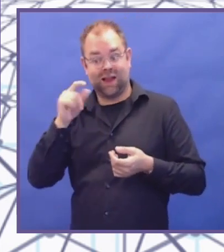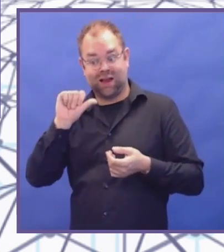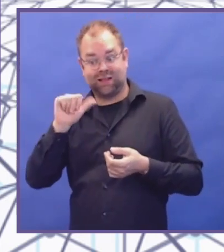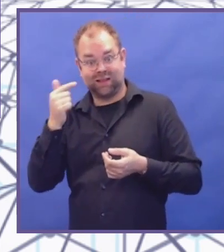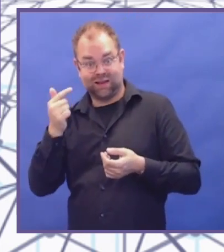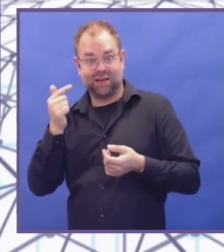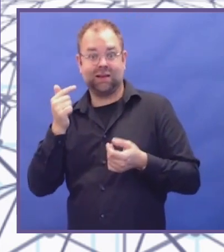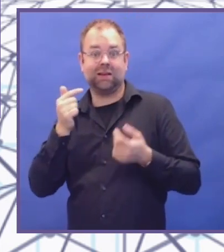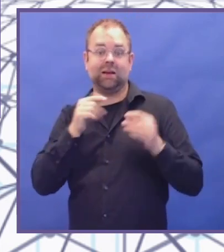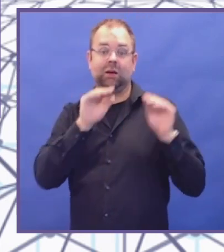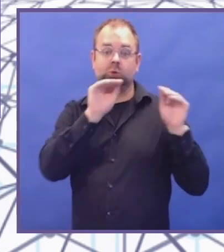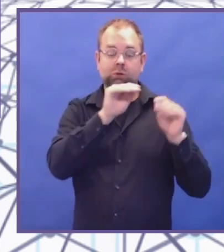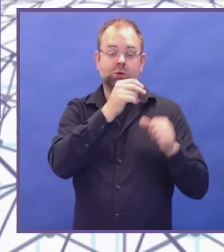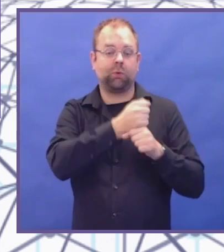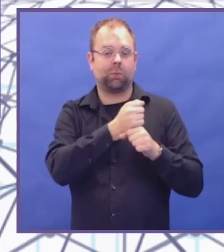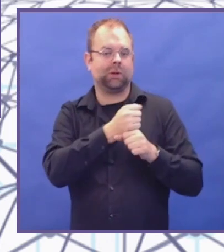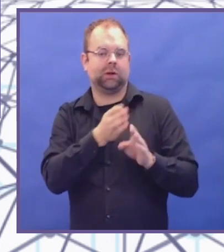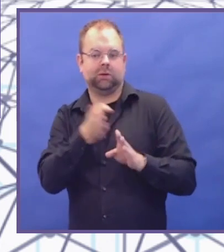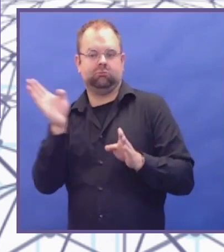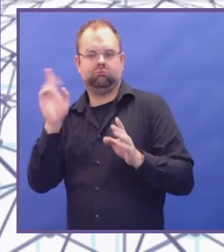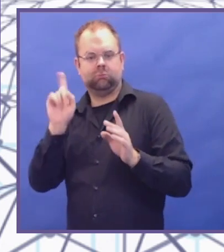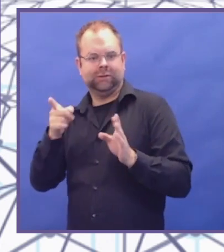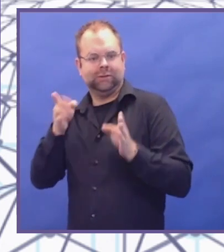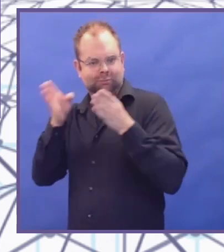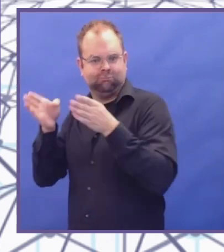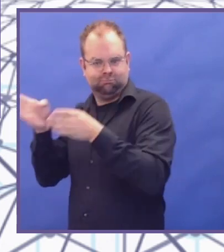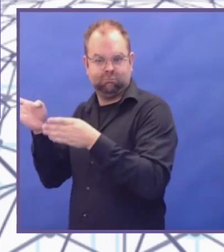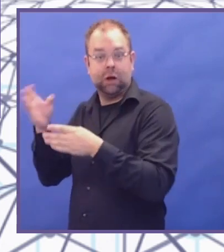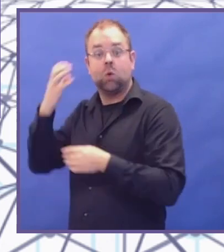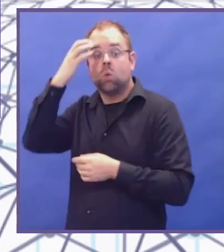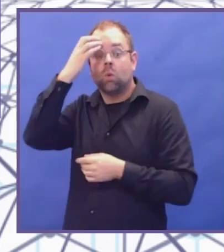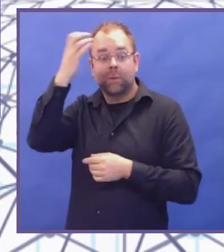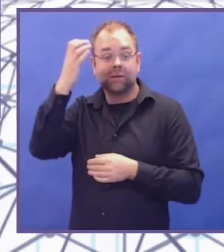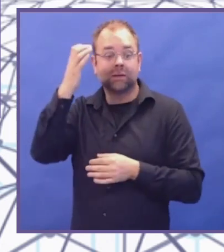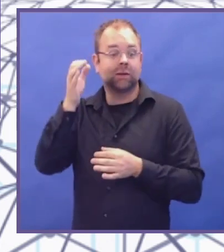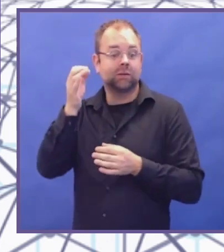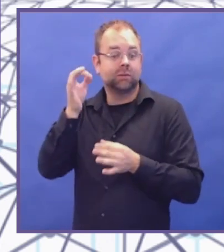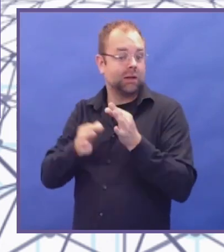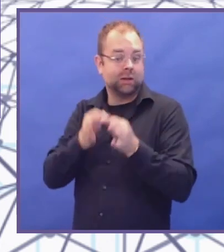will be exacerbated and we will be pushing disabled people further into the margins.